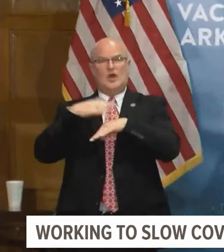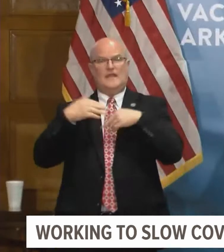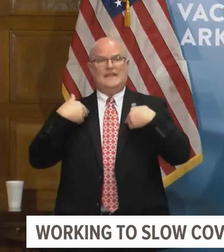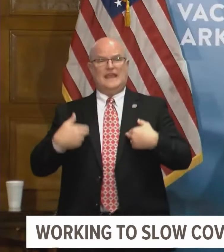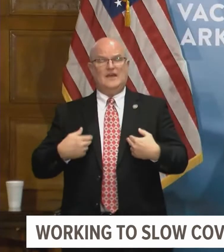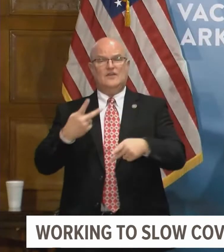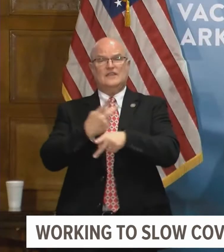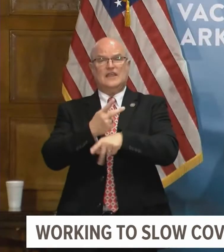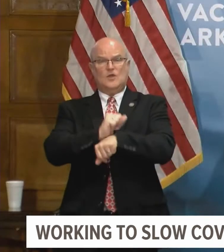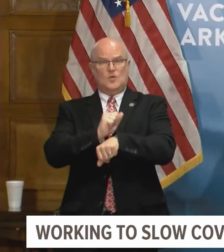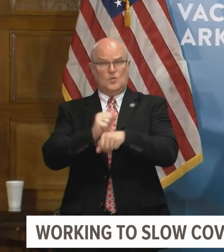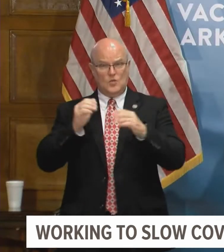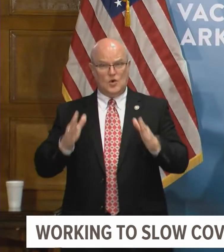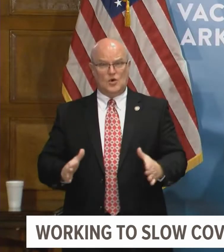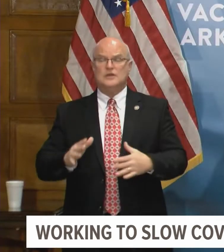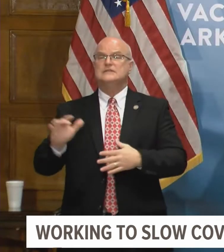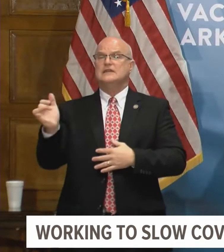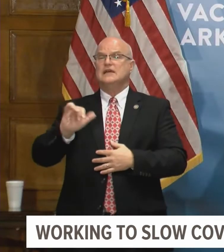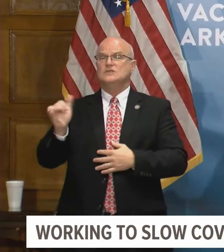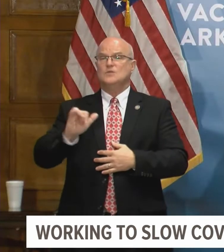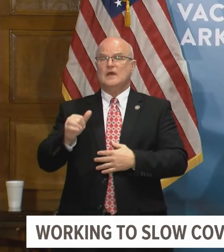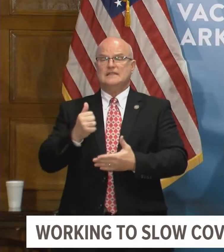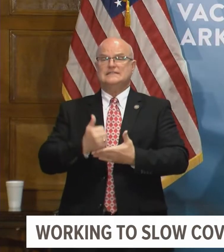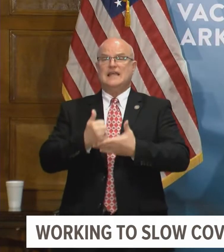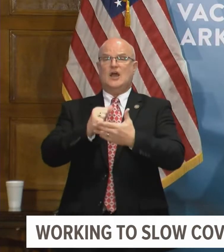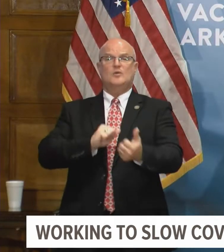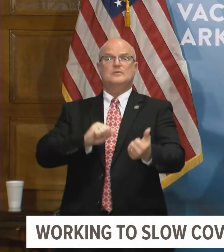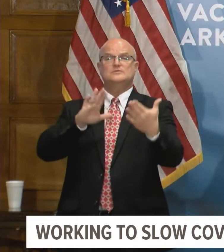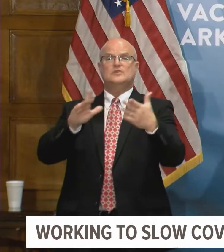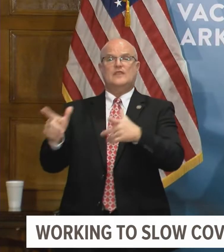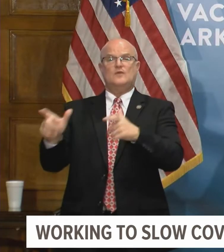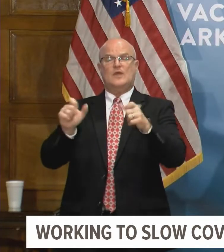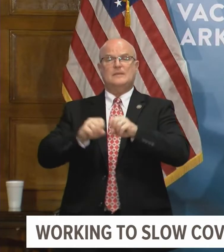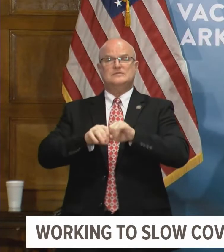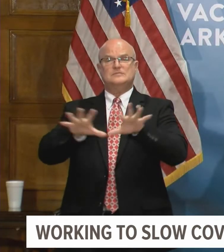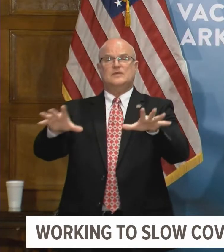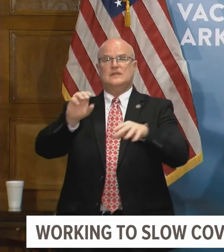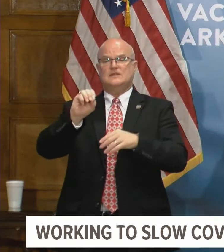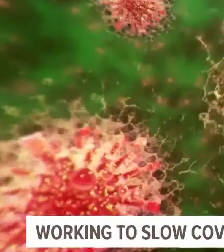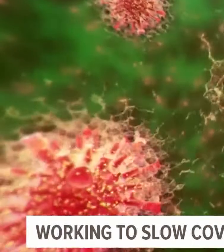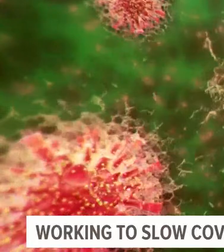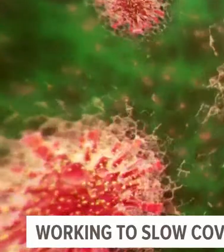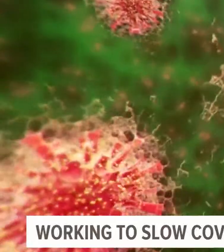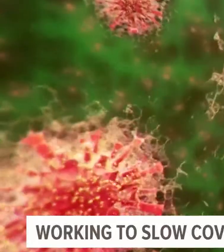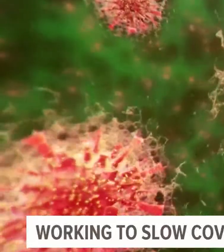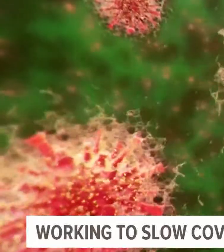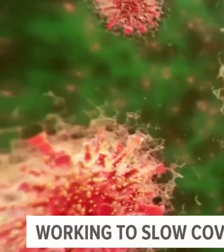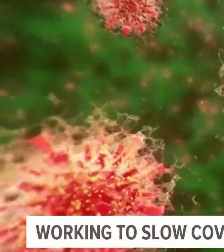our healthcare workers as well as help address the rapid spread. Of Omak Ron. The tests are not here yet,